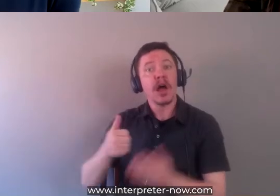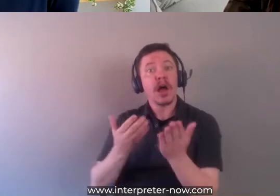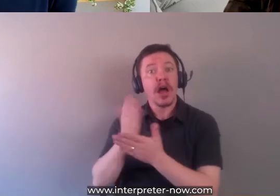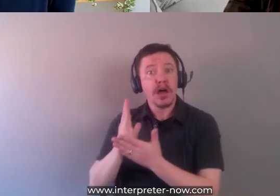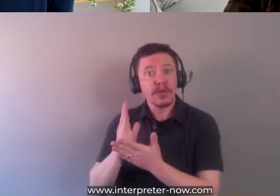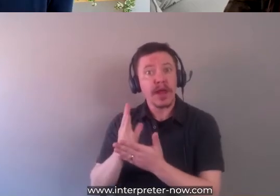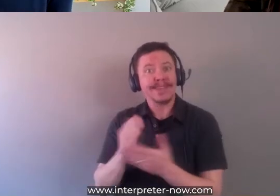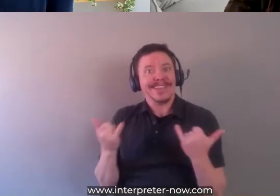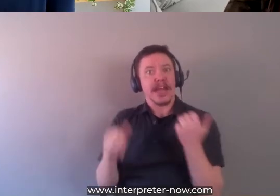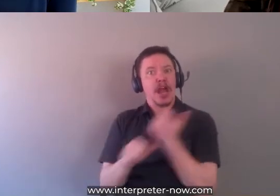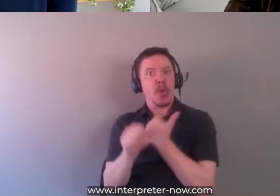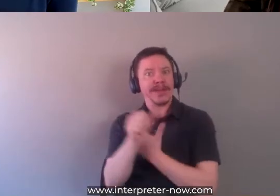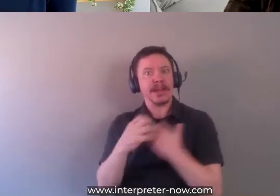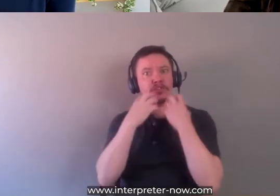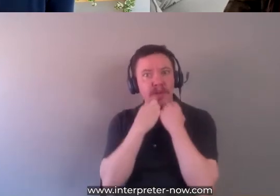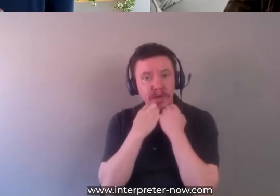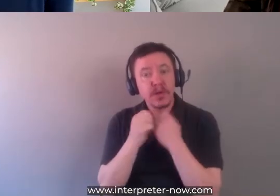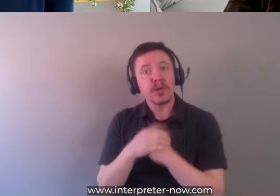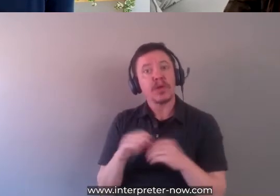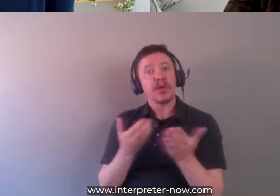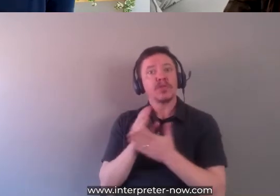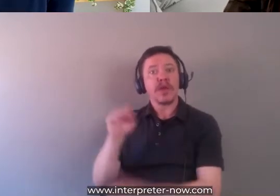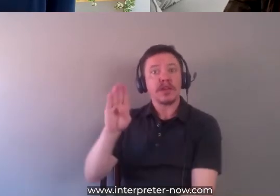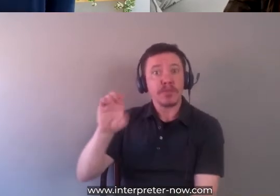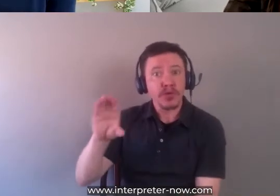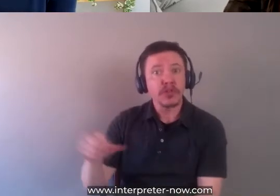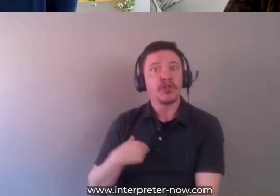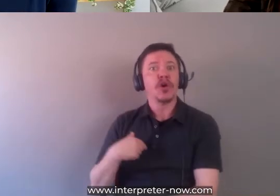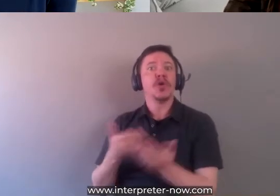dear: the right to contraception, the right to marry, or even have sex with people with